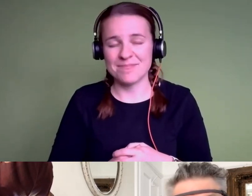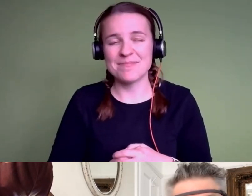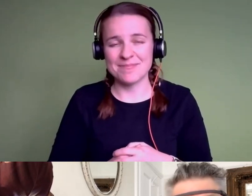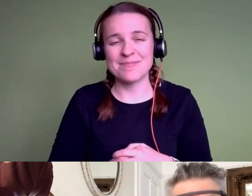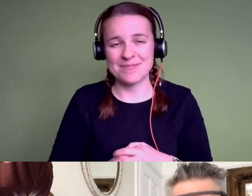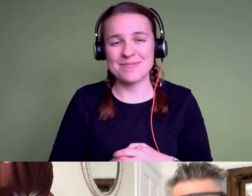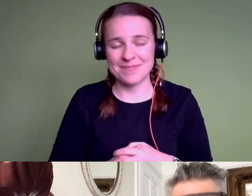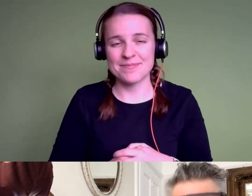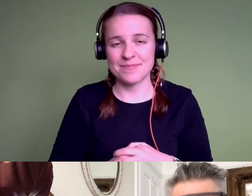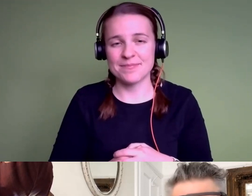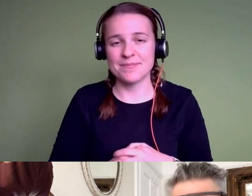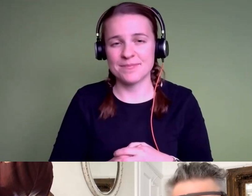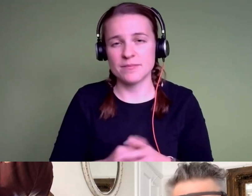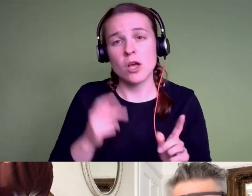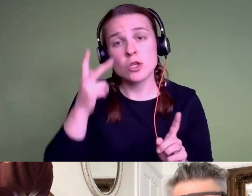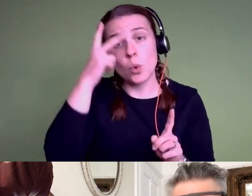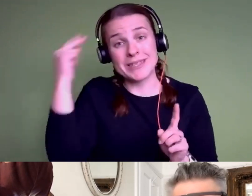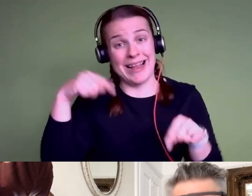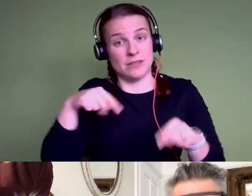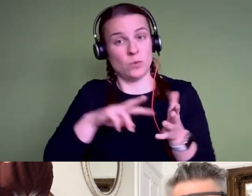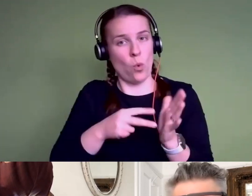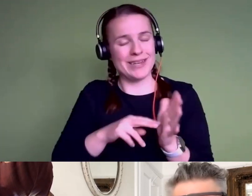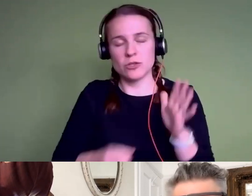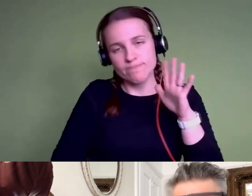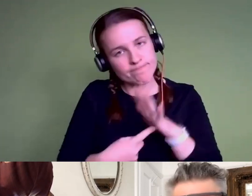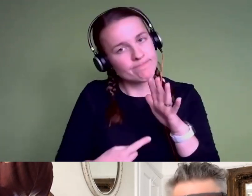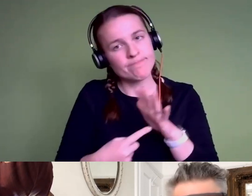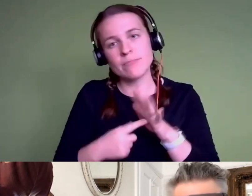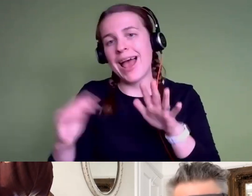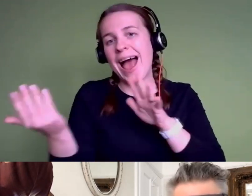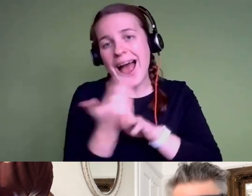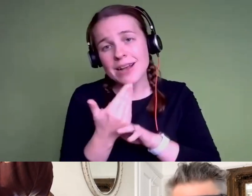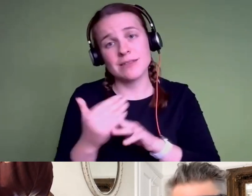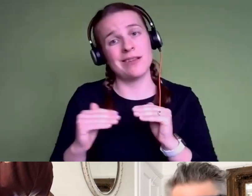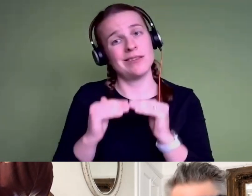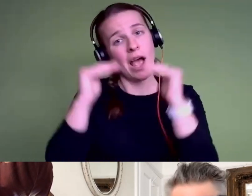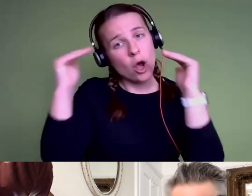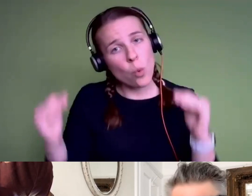member, and you might not have experienced before, so it is a real delight to have Justin